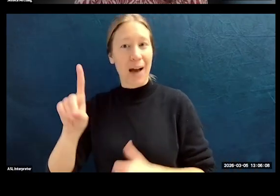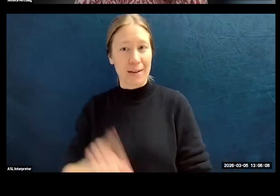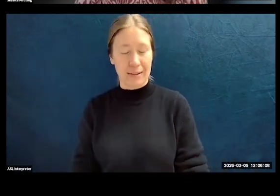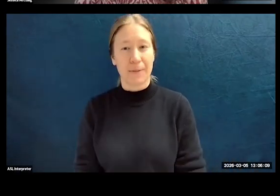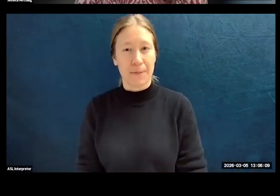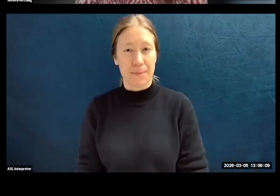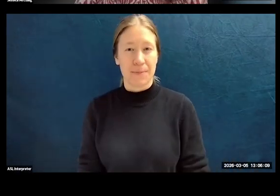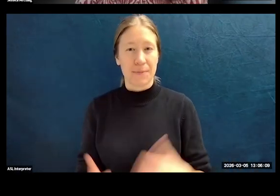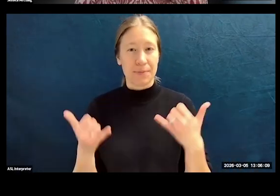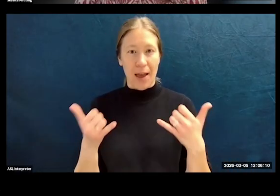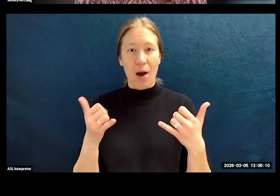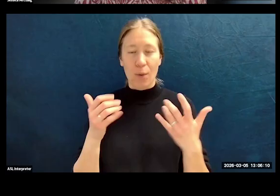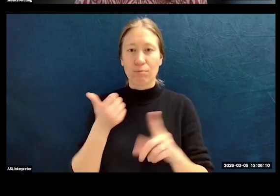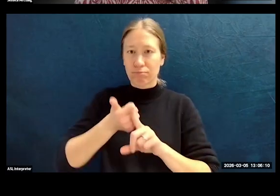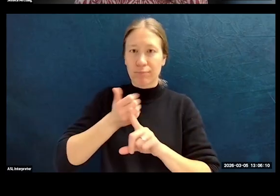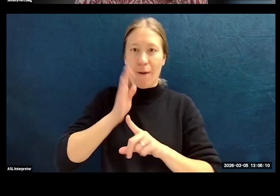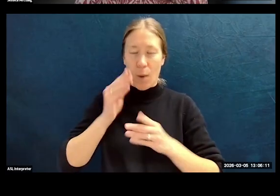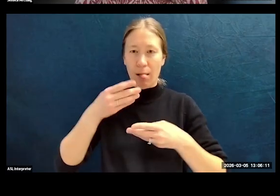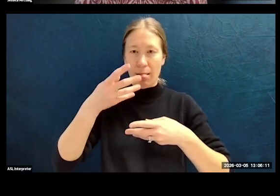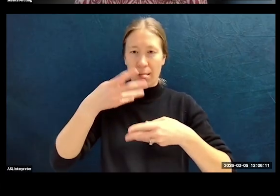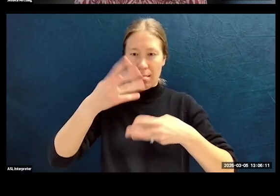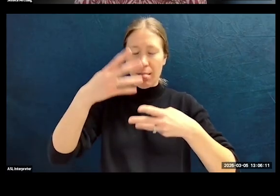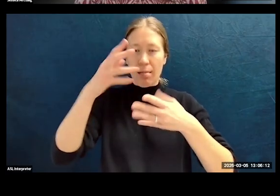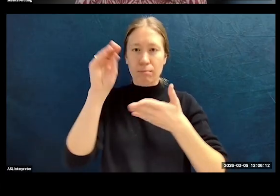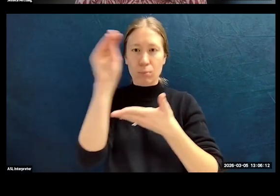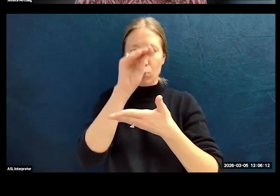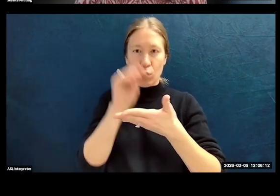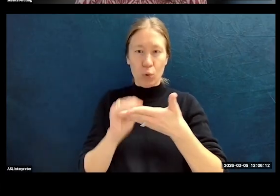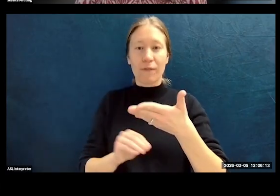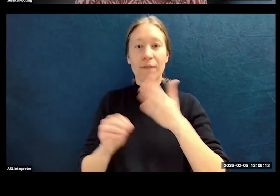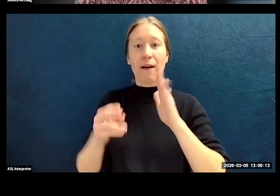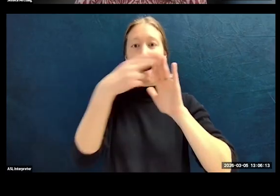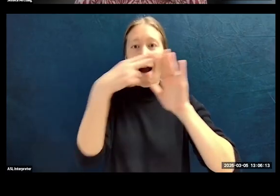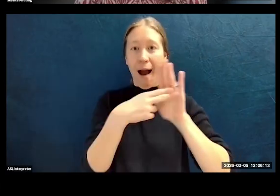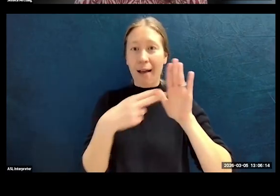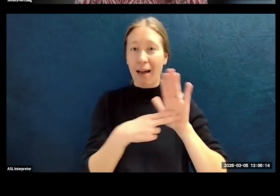It's going to move through the document and highlight all of the links that are not currently tagged.